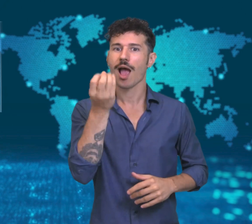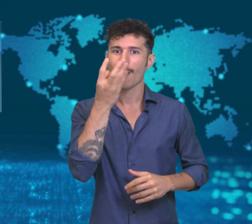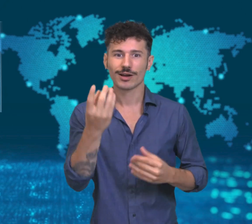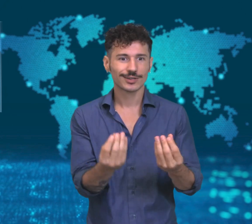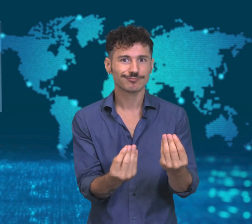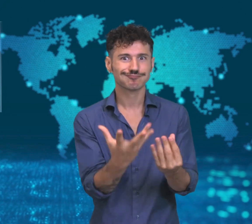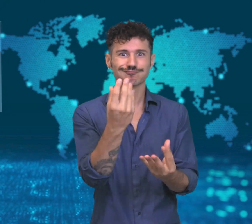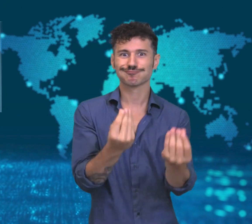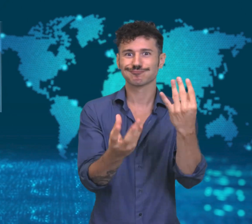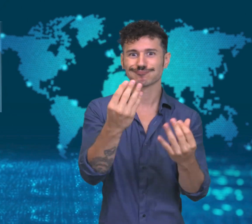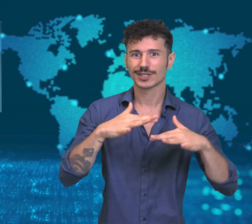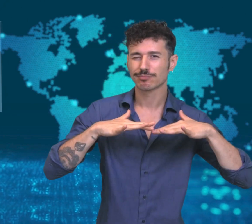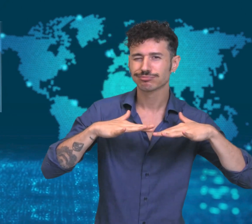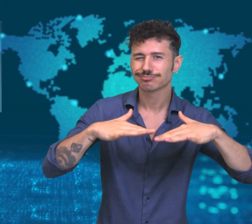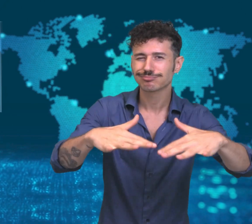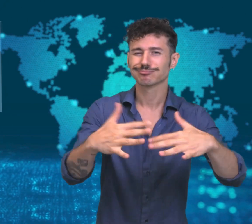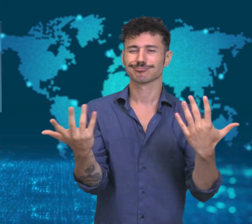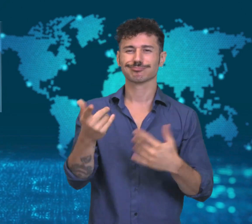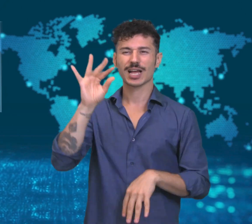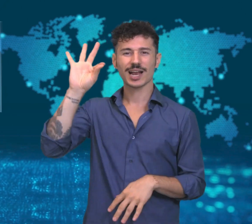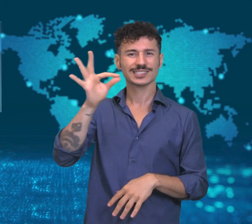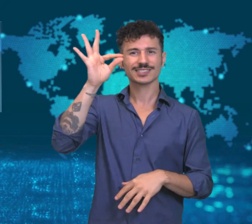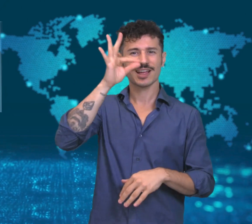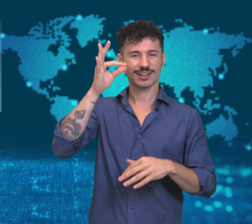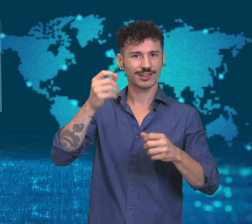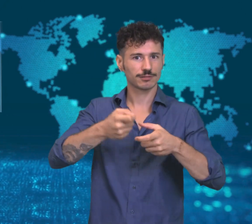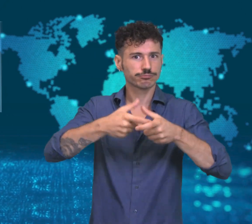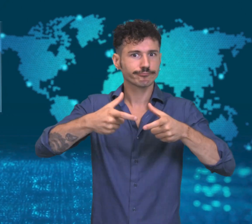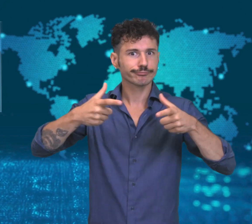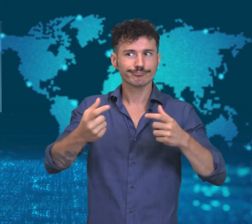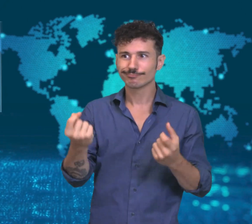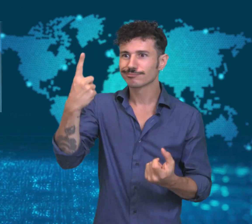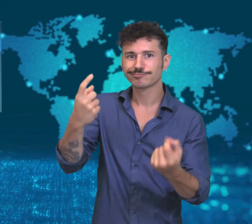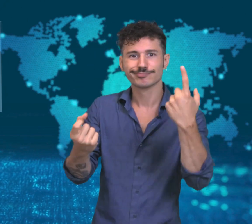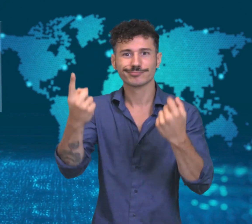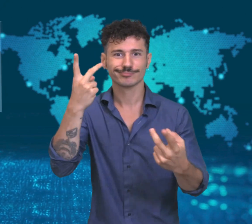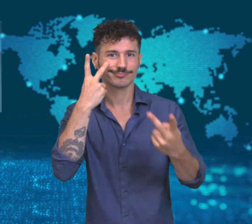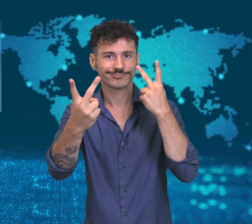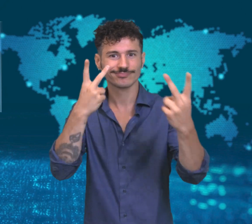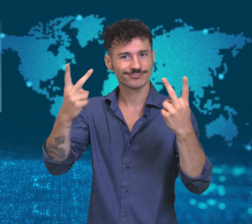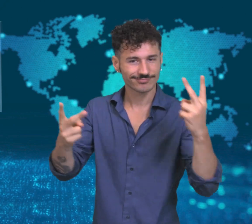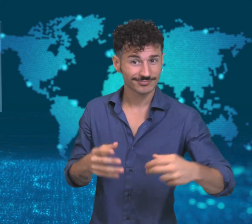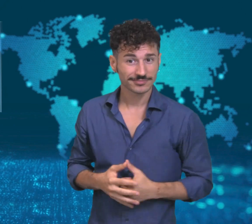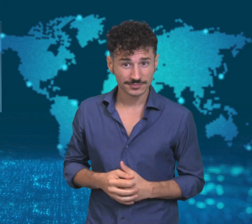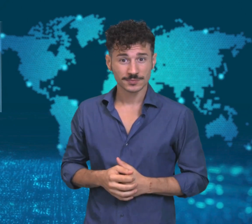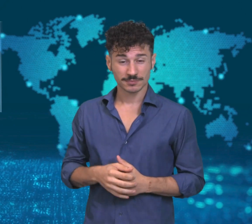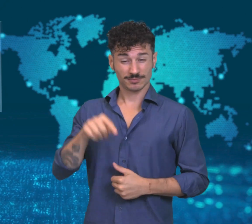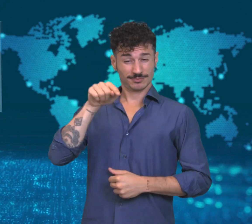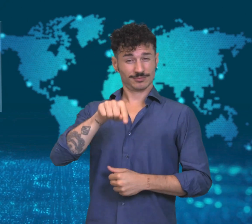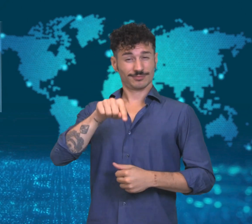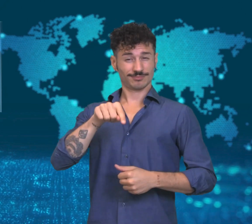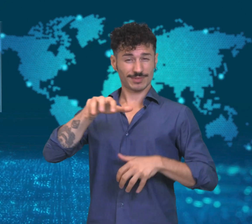Flowers are blooming, and precious insects have been spotted.